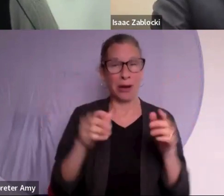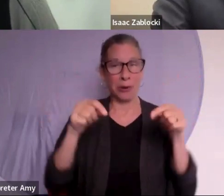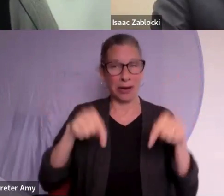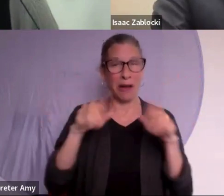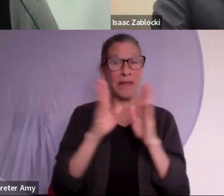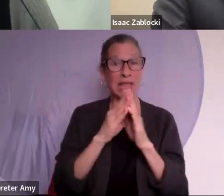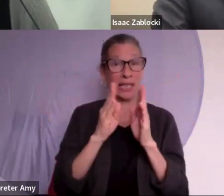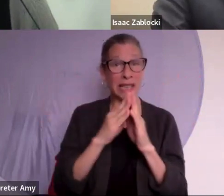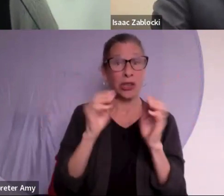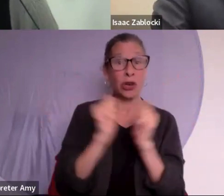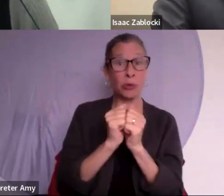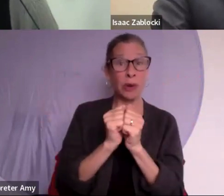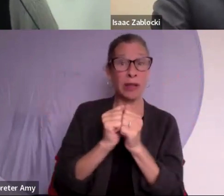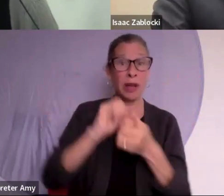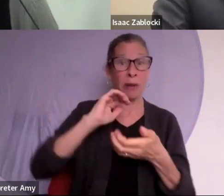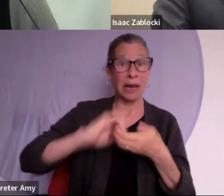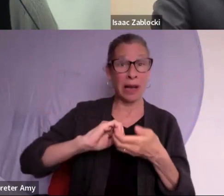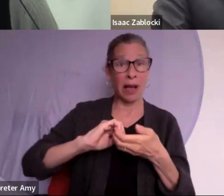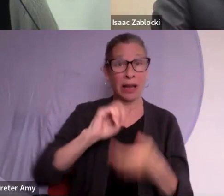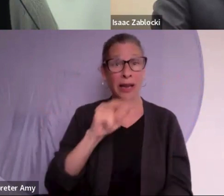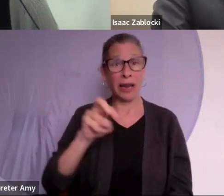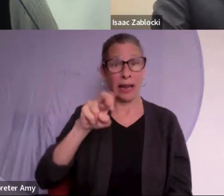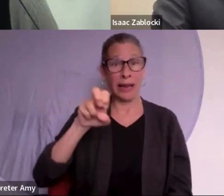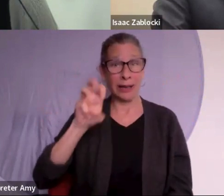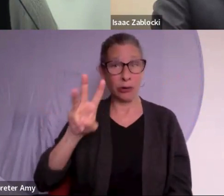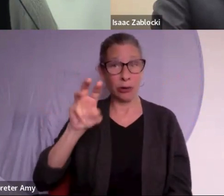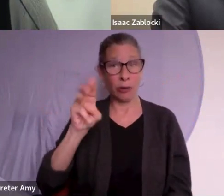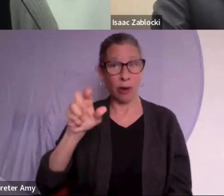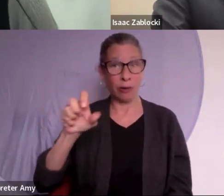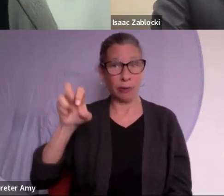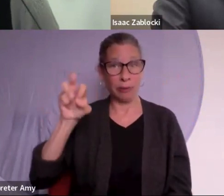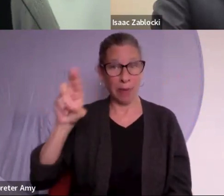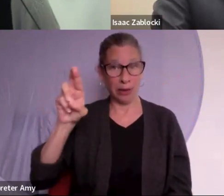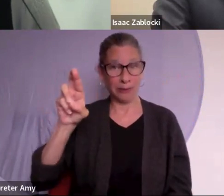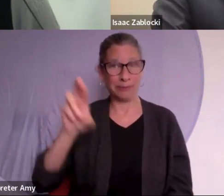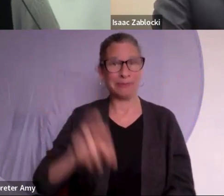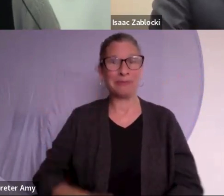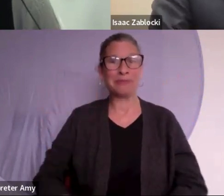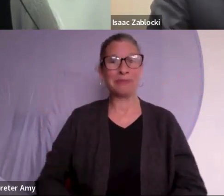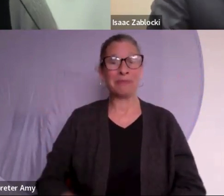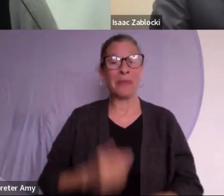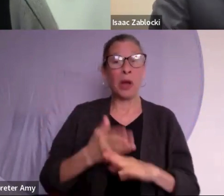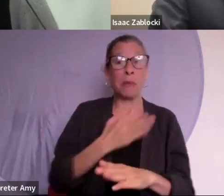with my colleague Andrew Muller. Before we begin, I first would